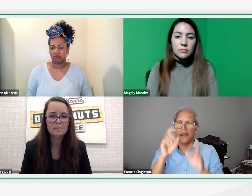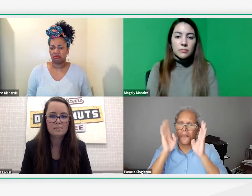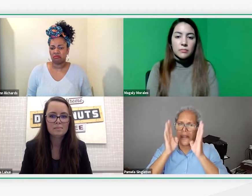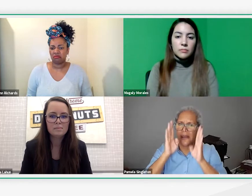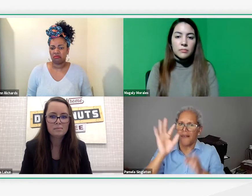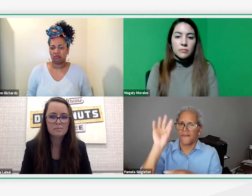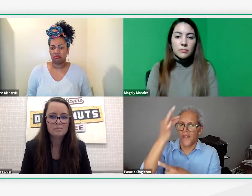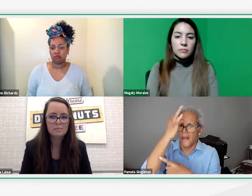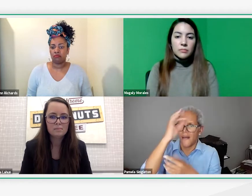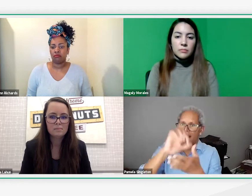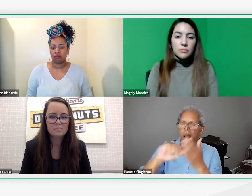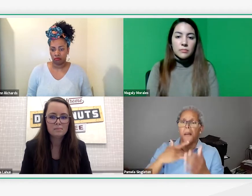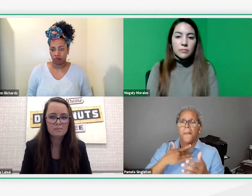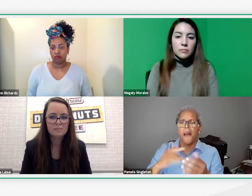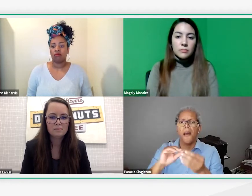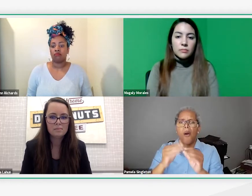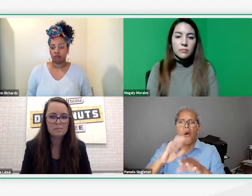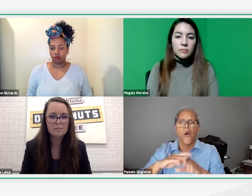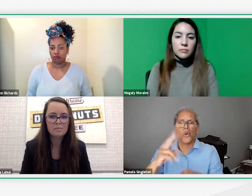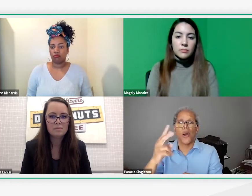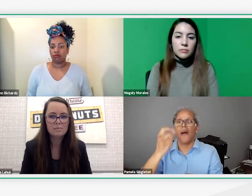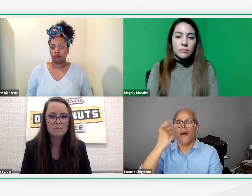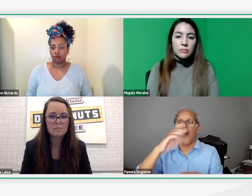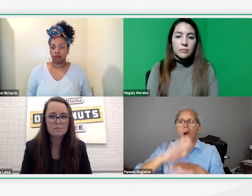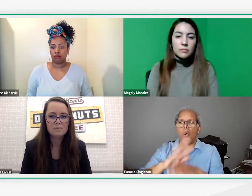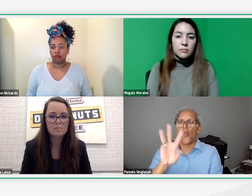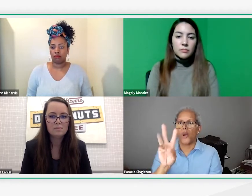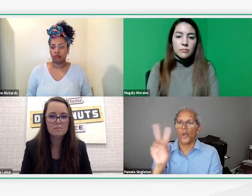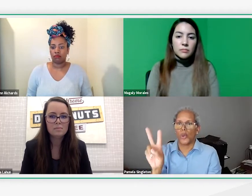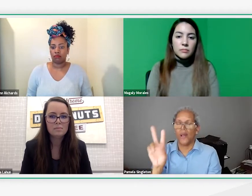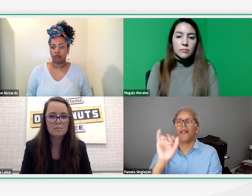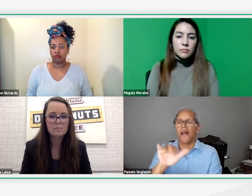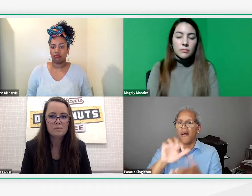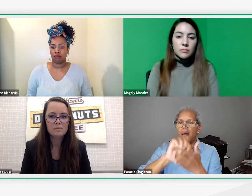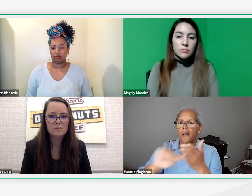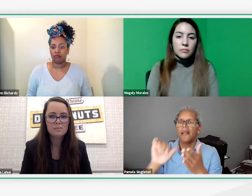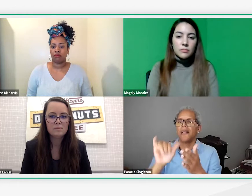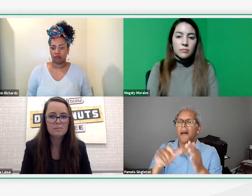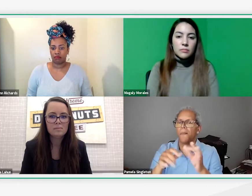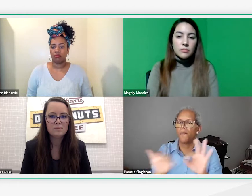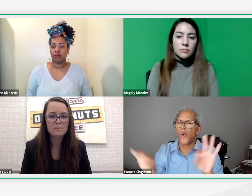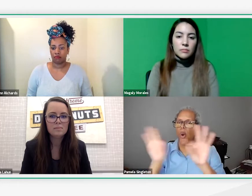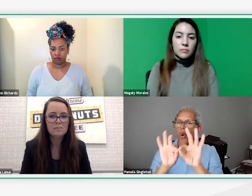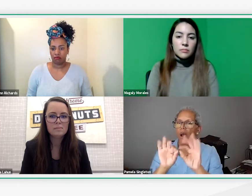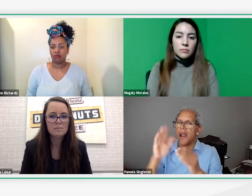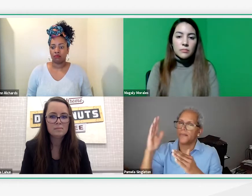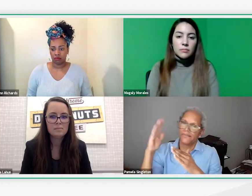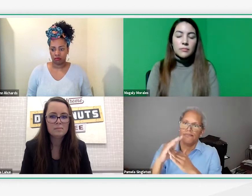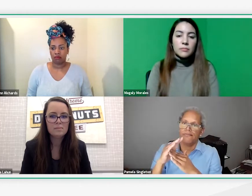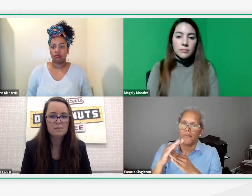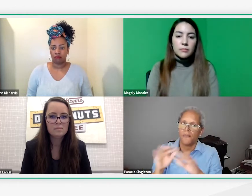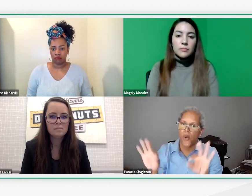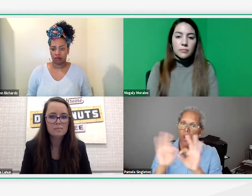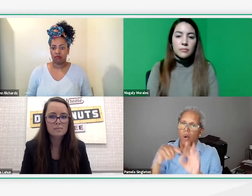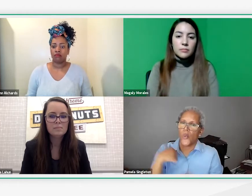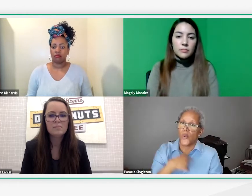But we need to pay the most attention to our federal deductions. And on the W-2, that